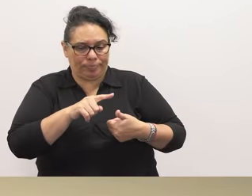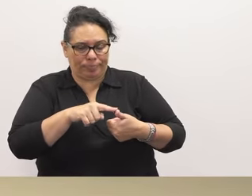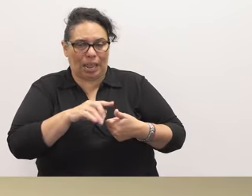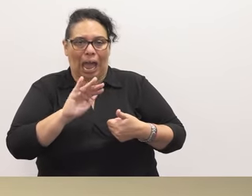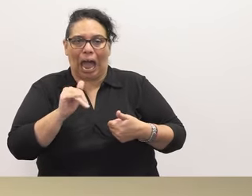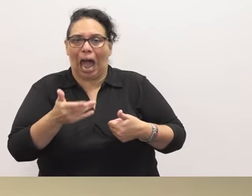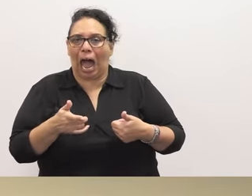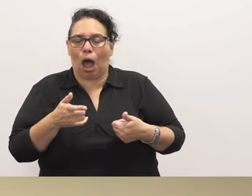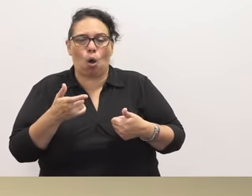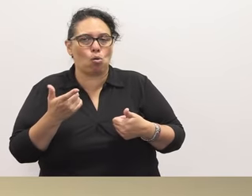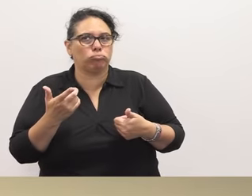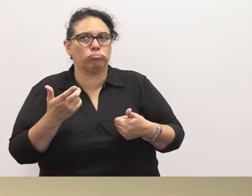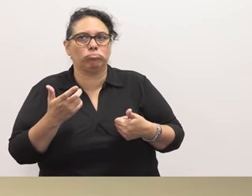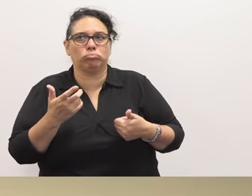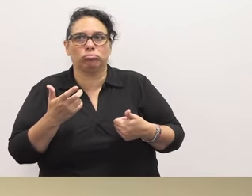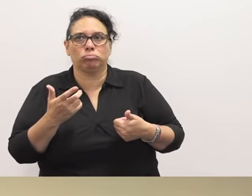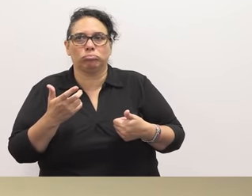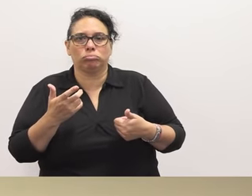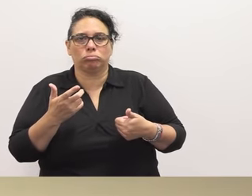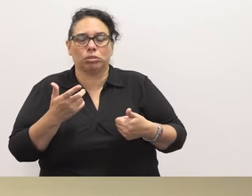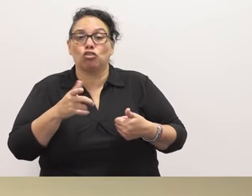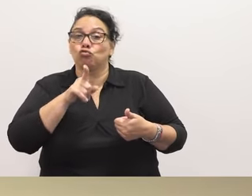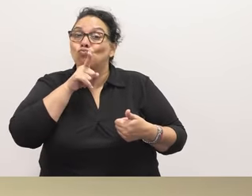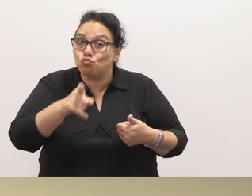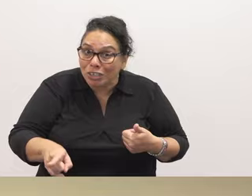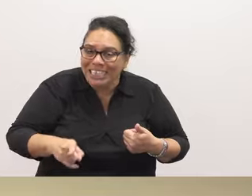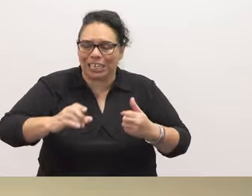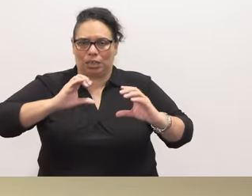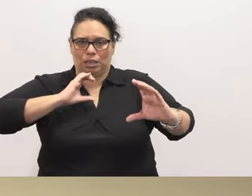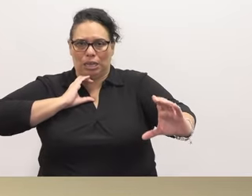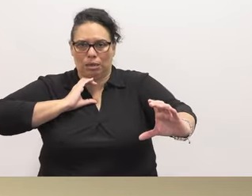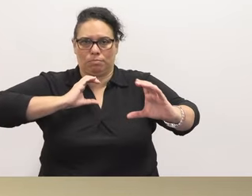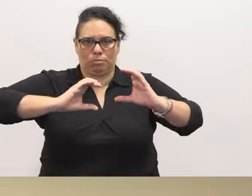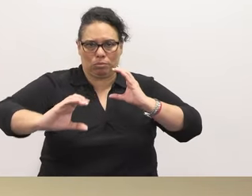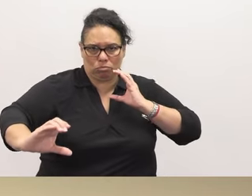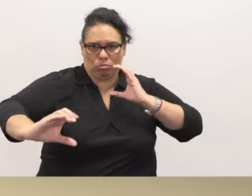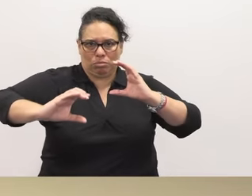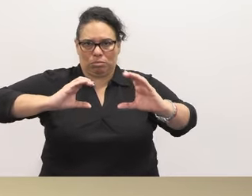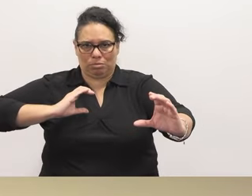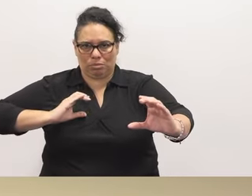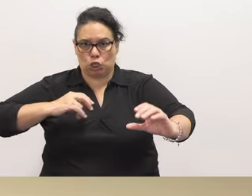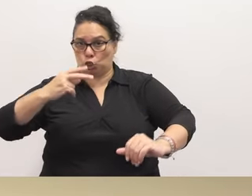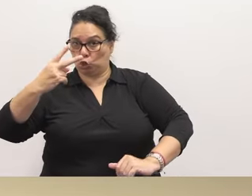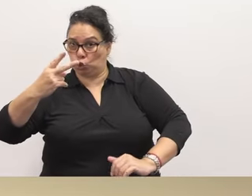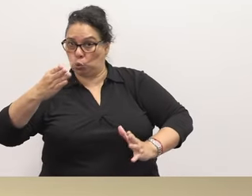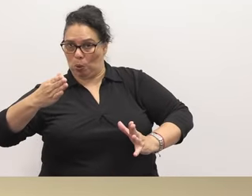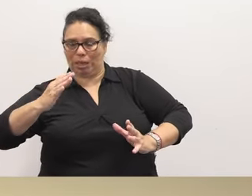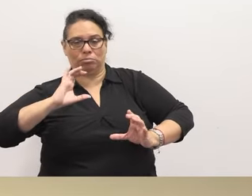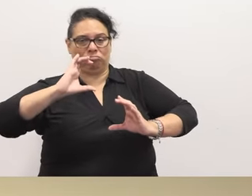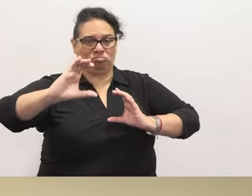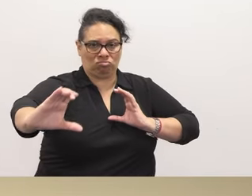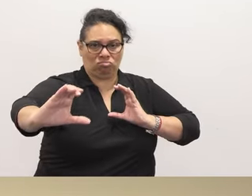are we having two-way authentic dialogue with community. There are things that, how regularly are we providing training for our community